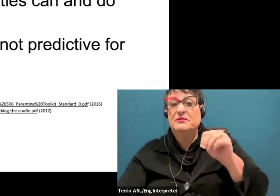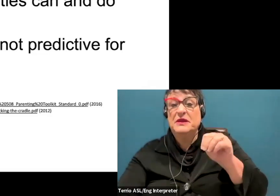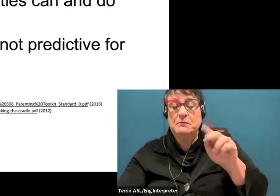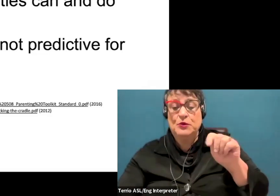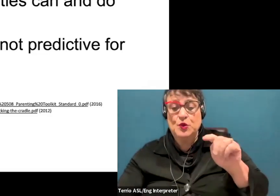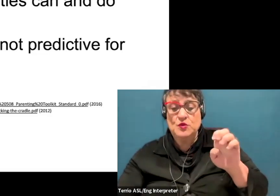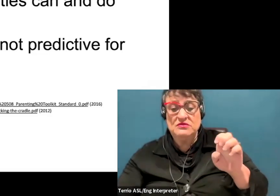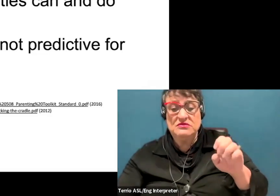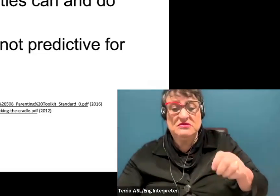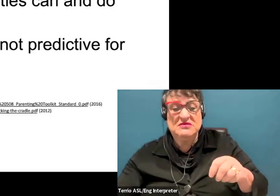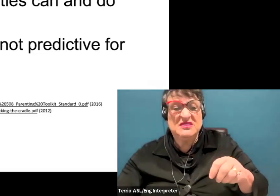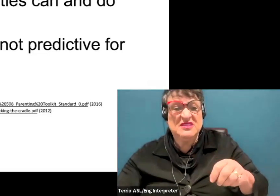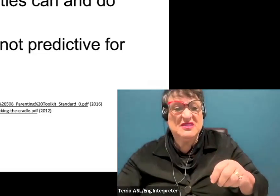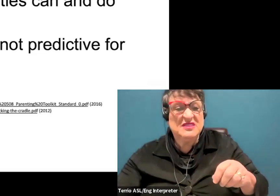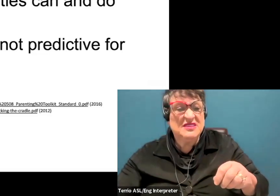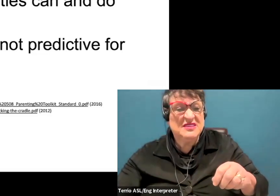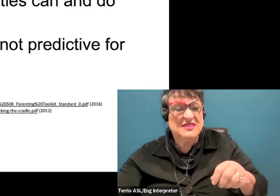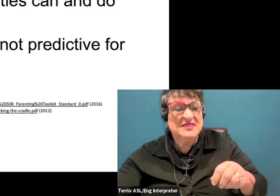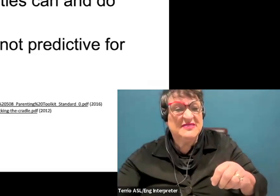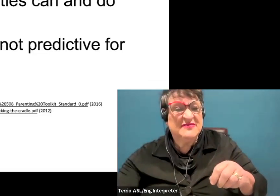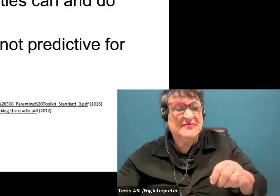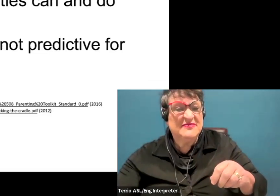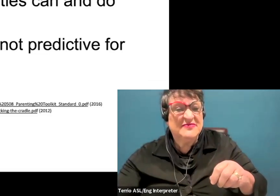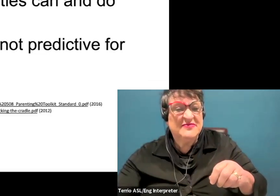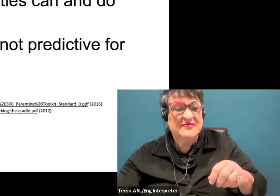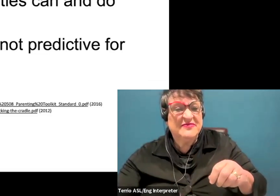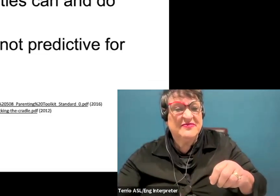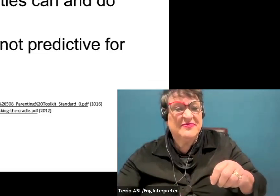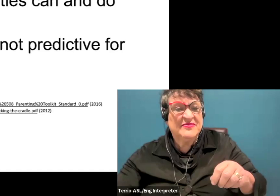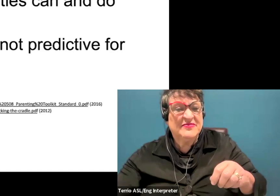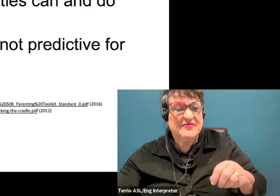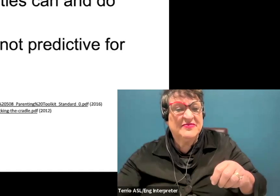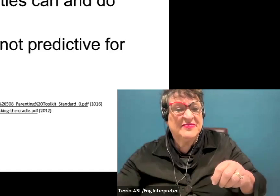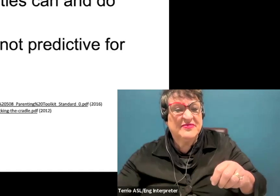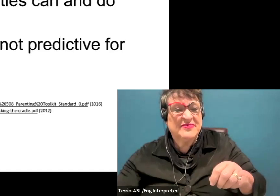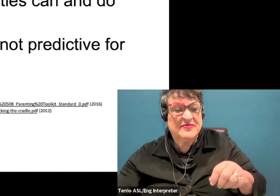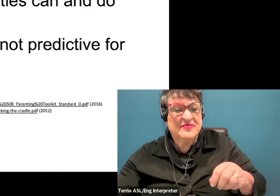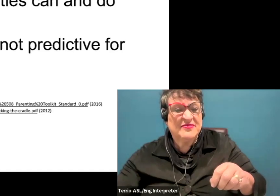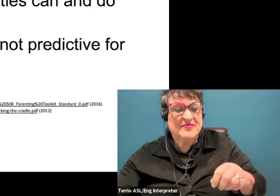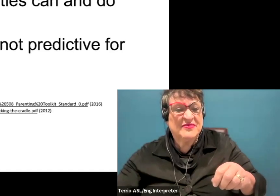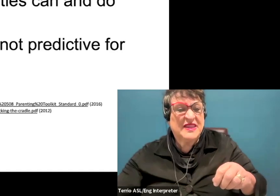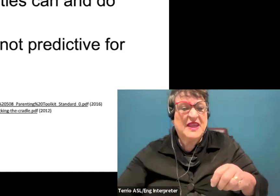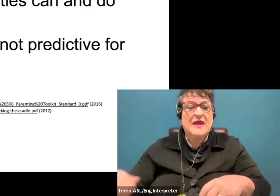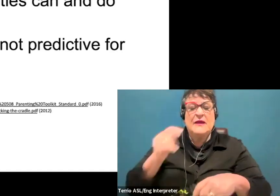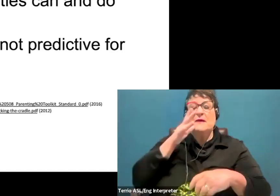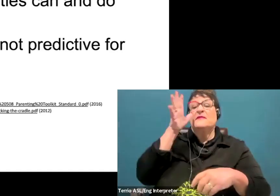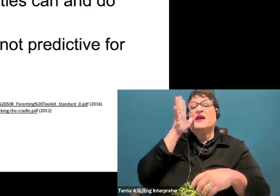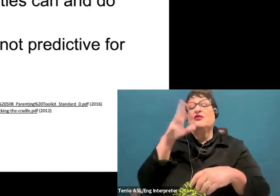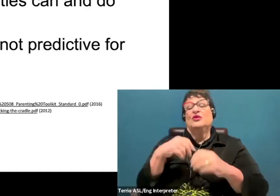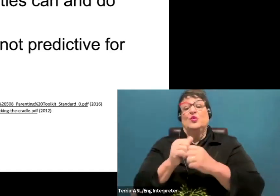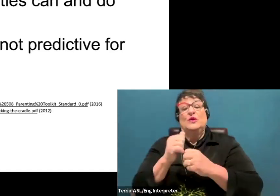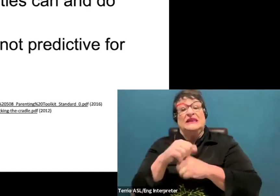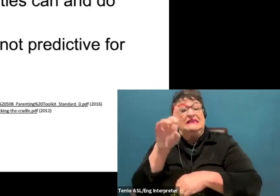with parents with disabilities can thrive, especially when those parents are accommodated or are able to use their support systems.